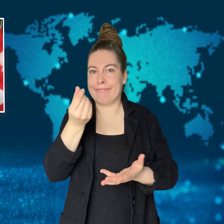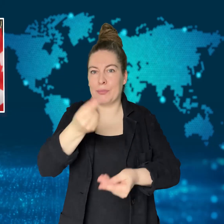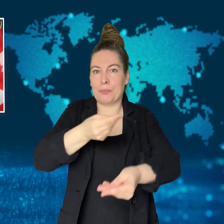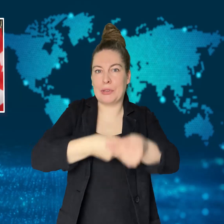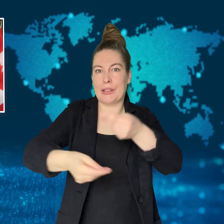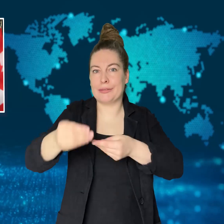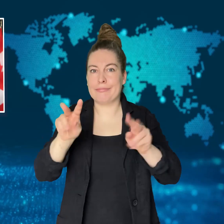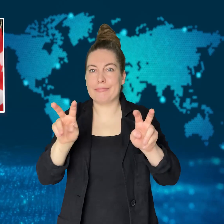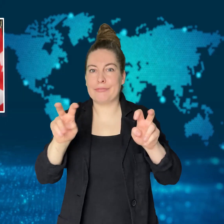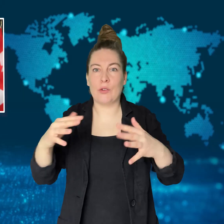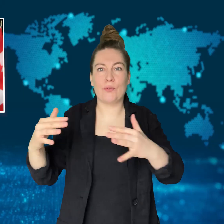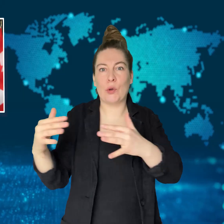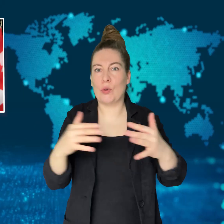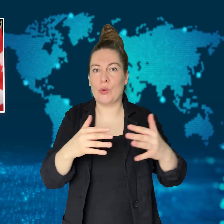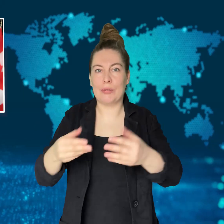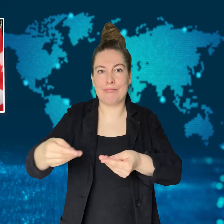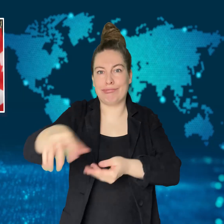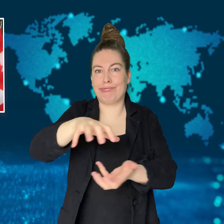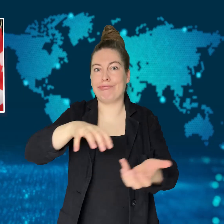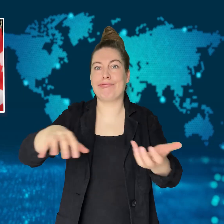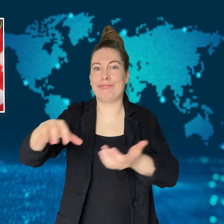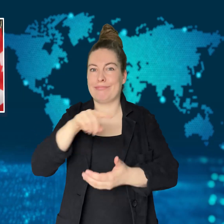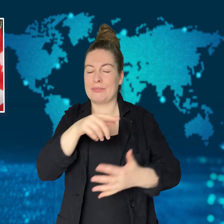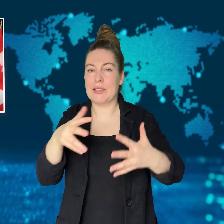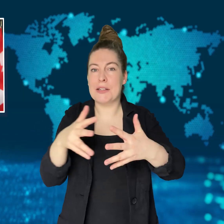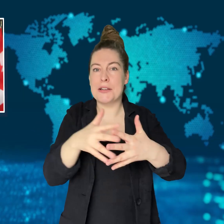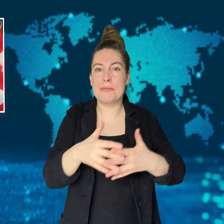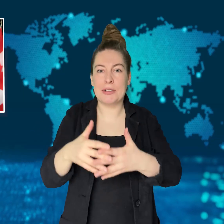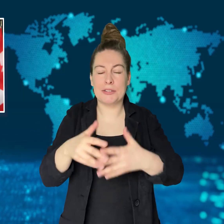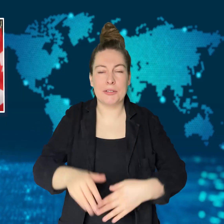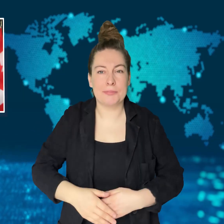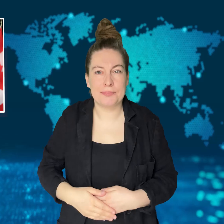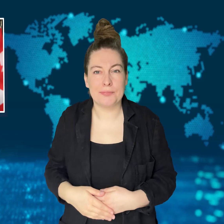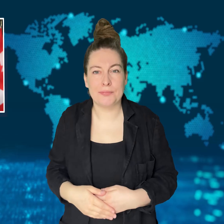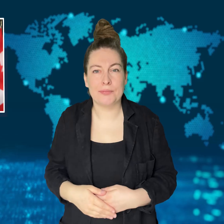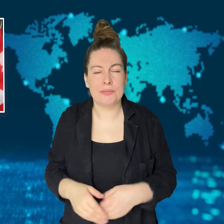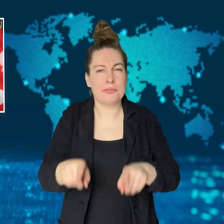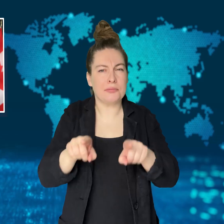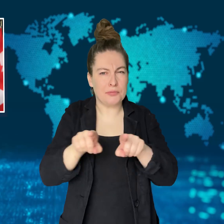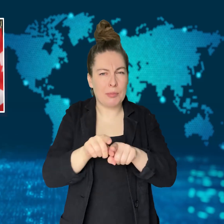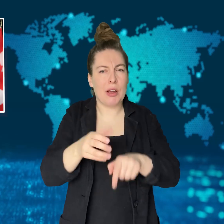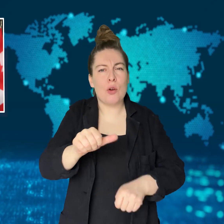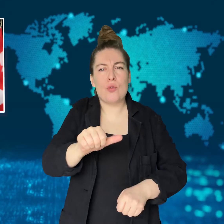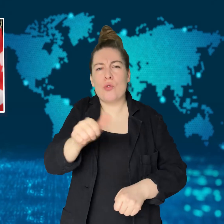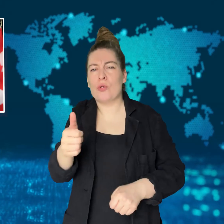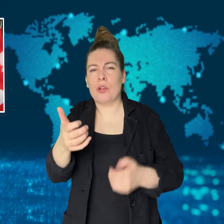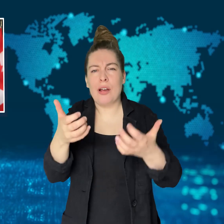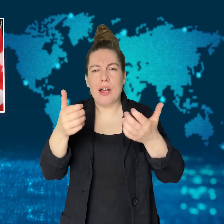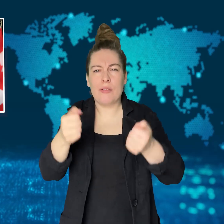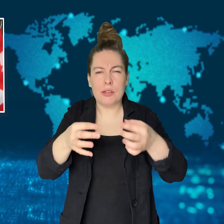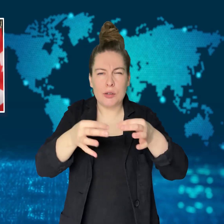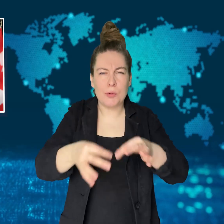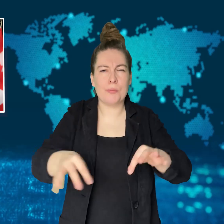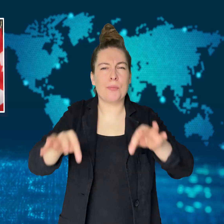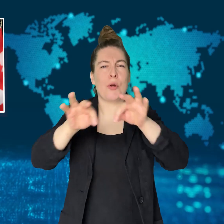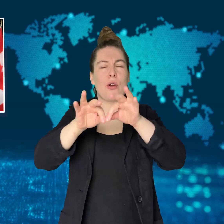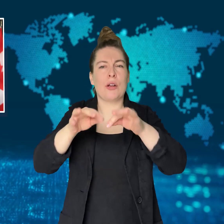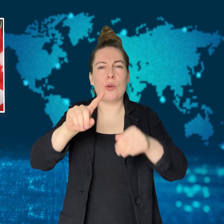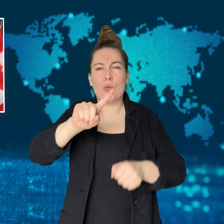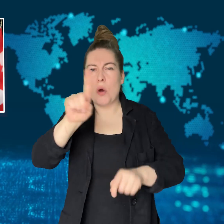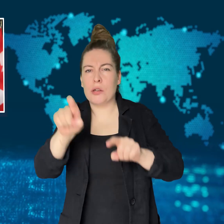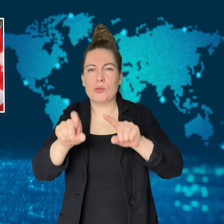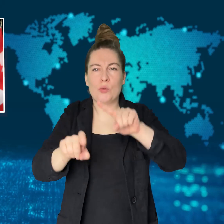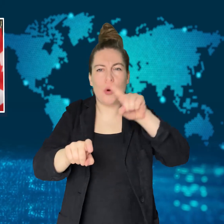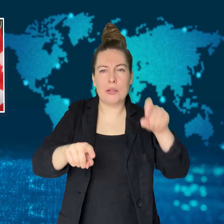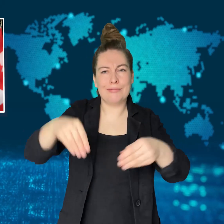equipped to deal with the trade war that has begun. Domestic